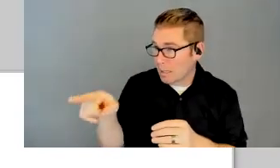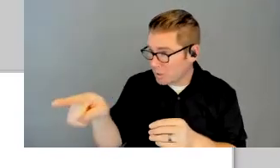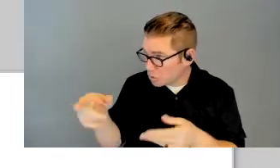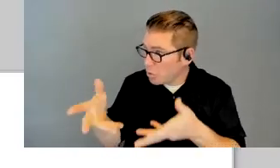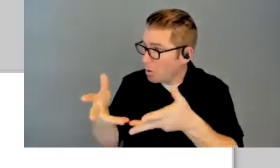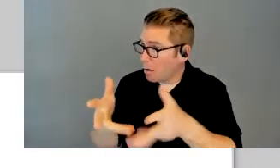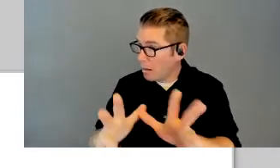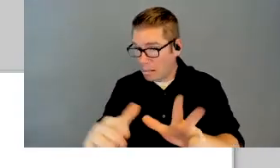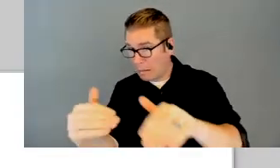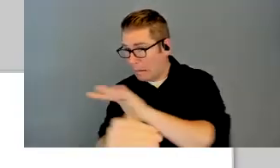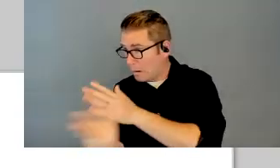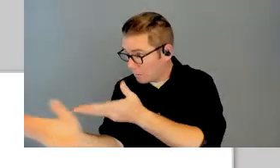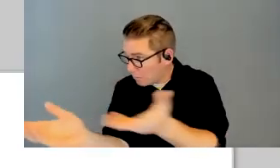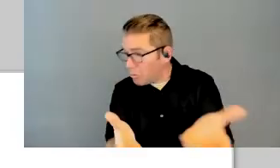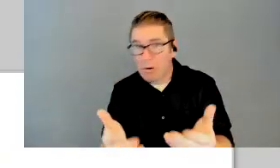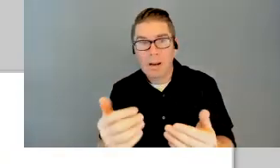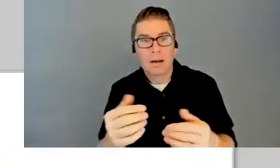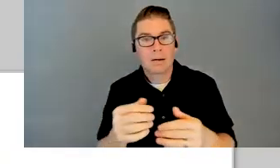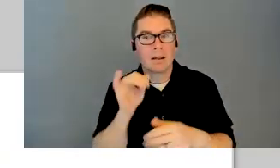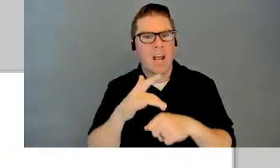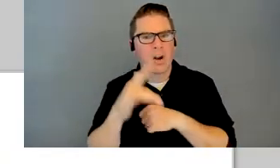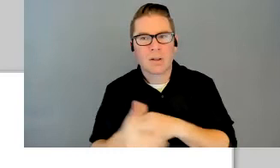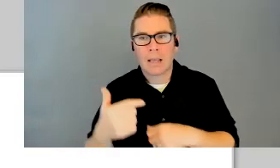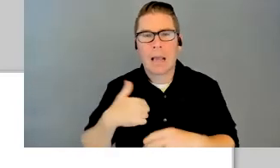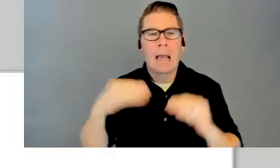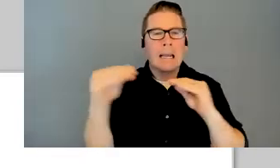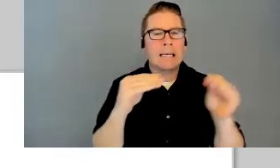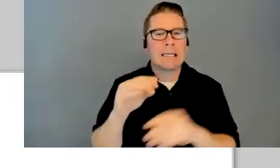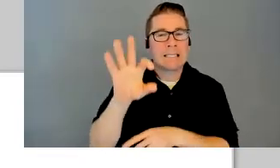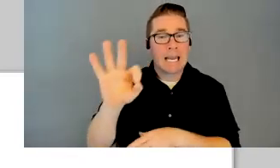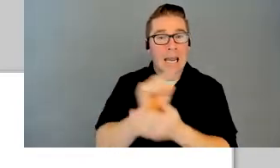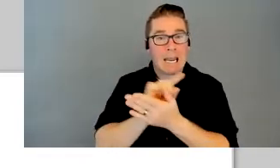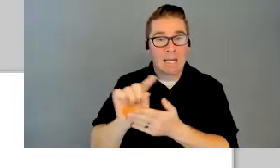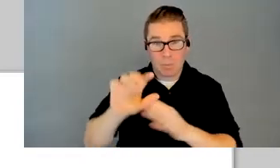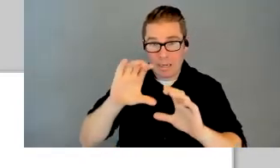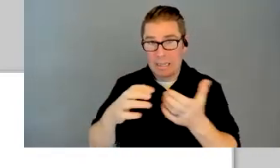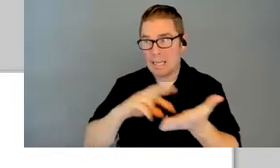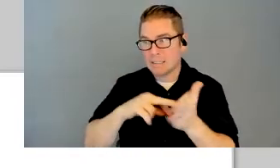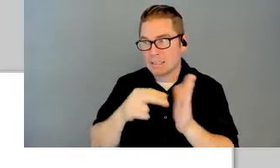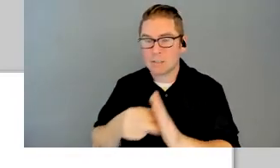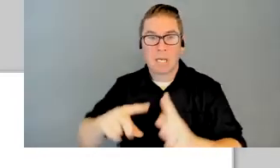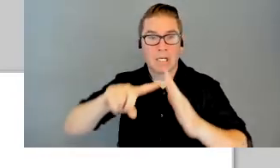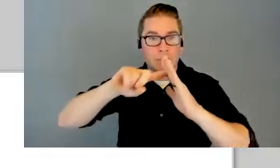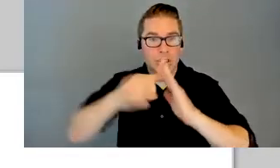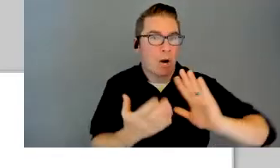so that I teach nine classes today. They got to hit the ground running, so it gives them a week to read the syllabus.